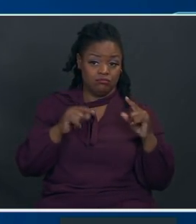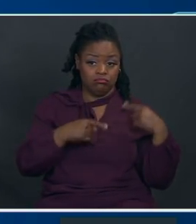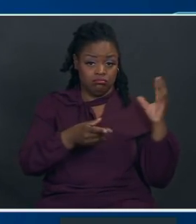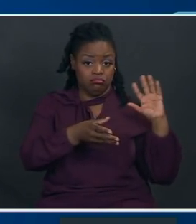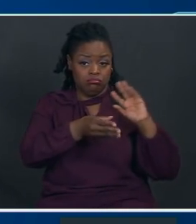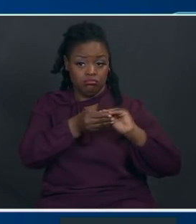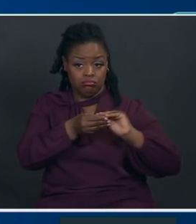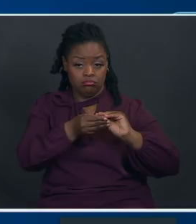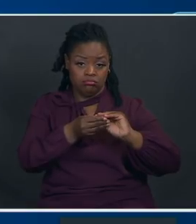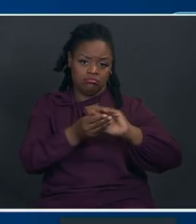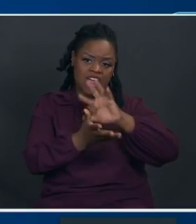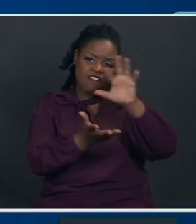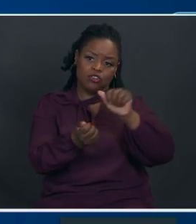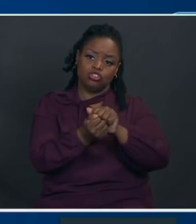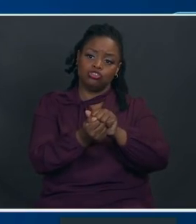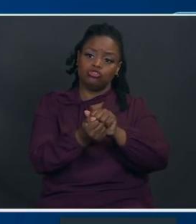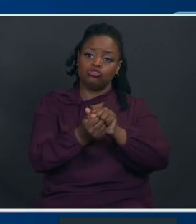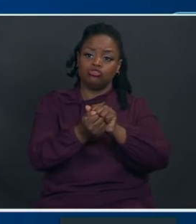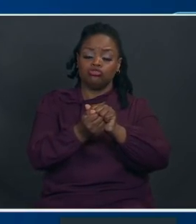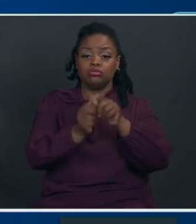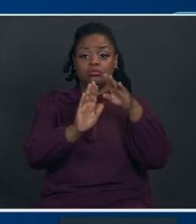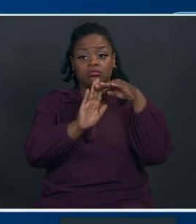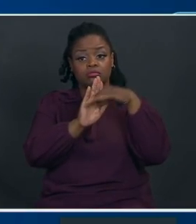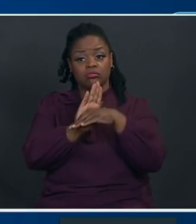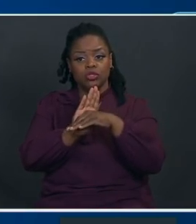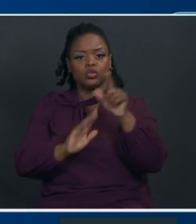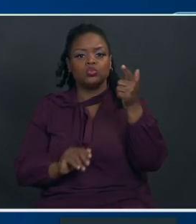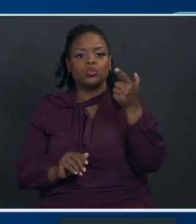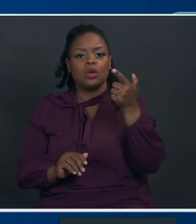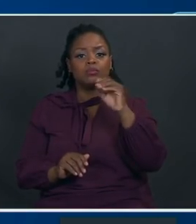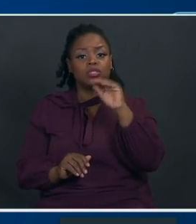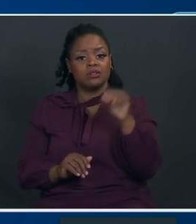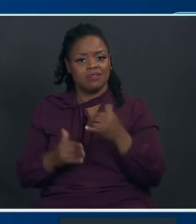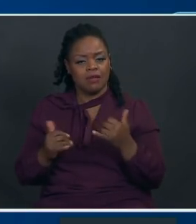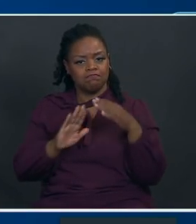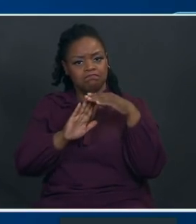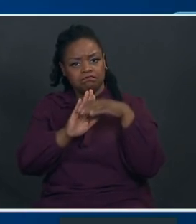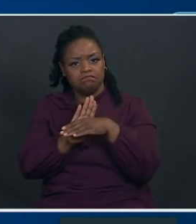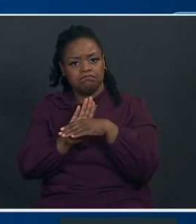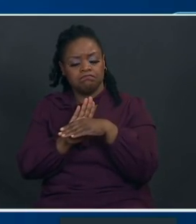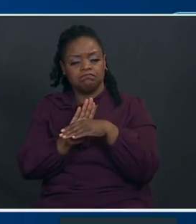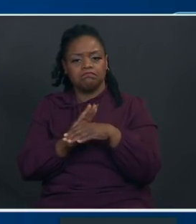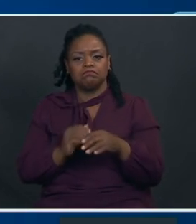decreased by 21 percent to over 166,000 per day.